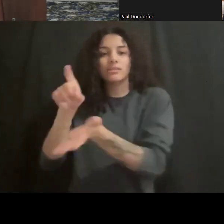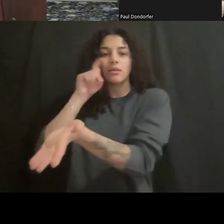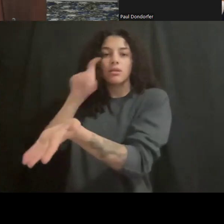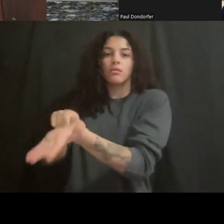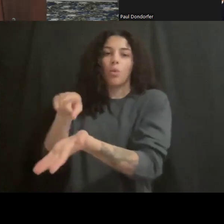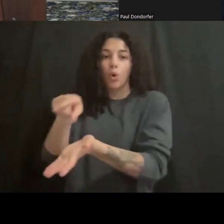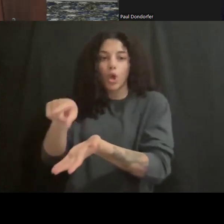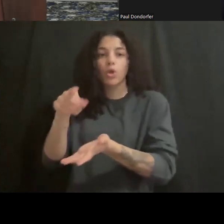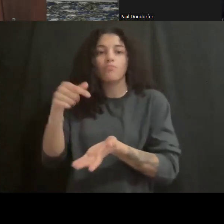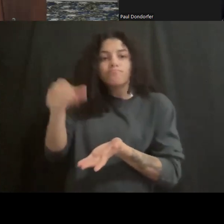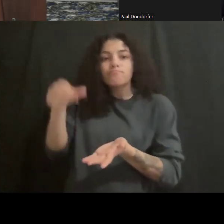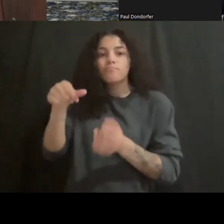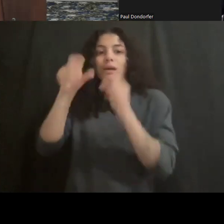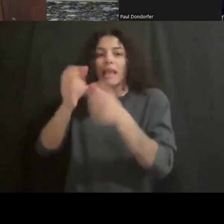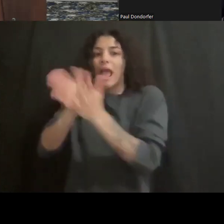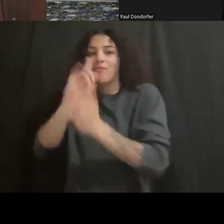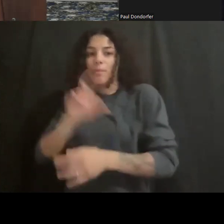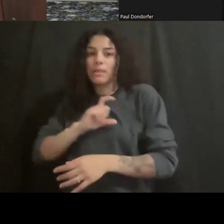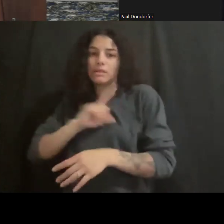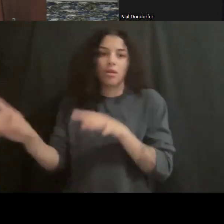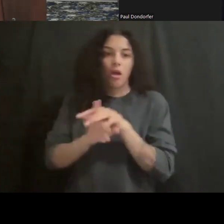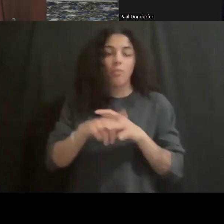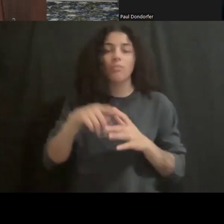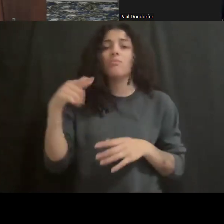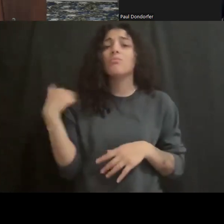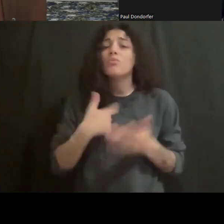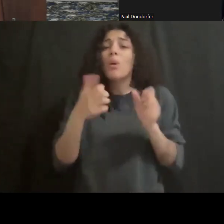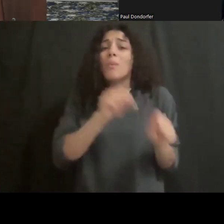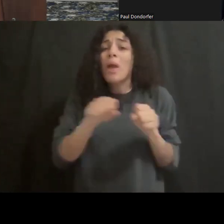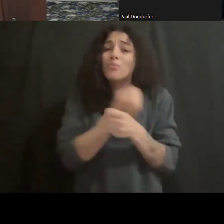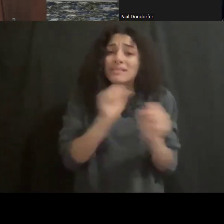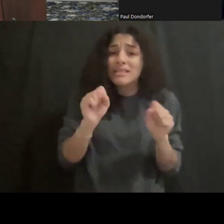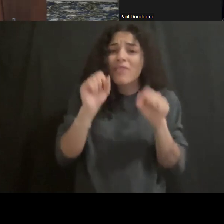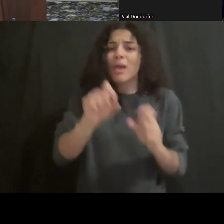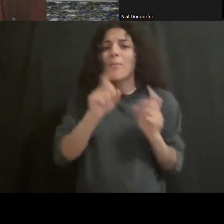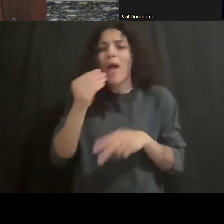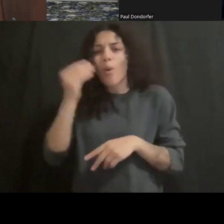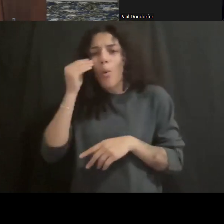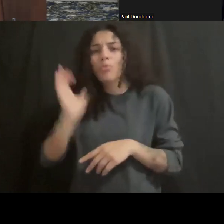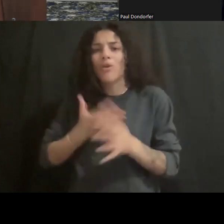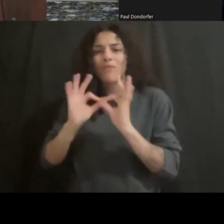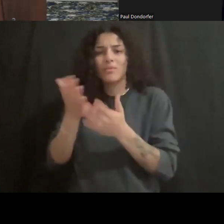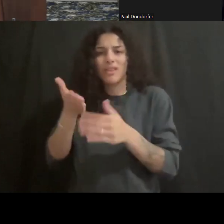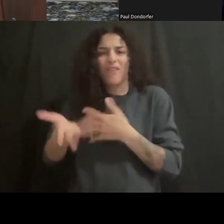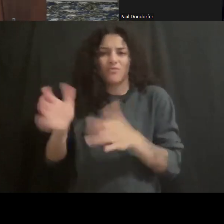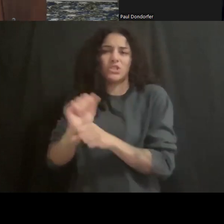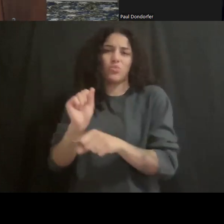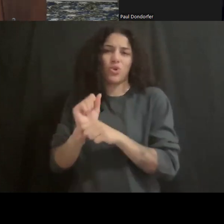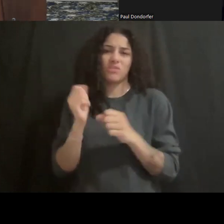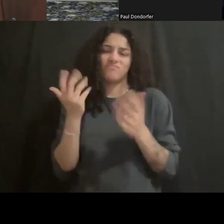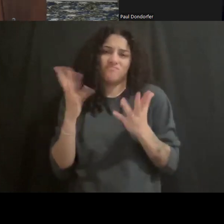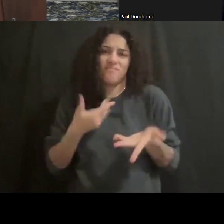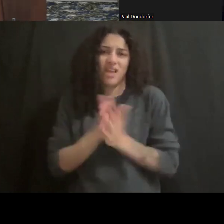home to our families after a hard day's work That's all we're asking for Thank you Thank you